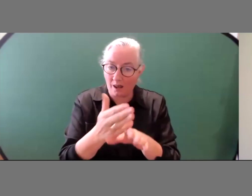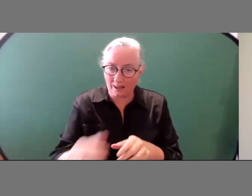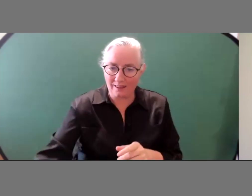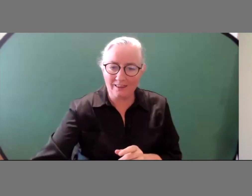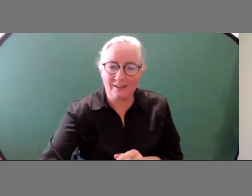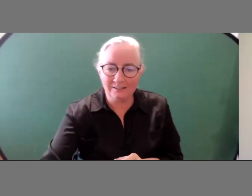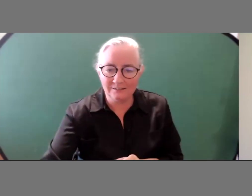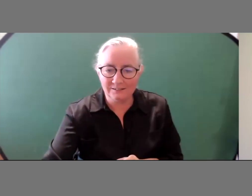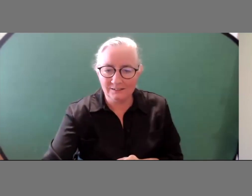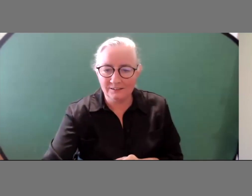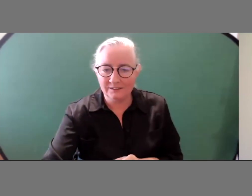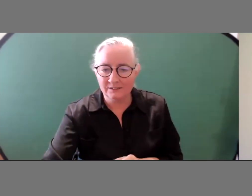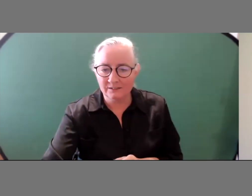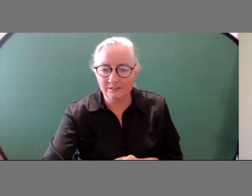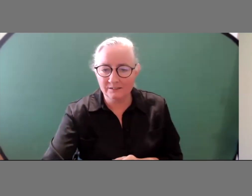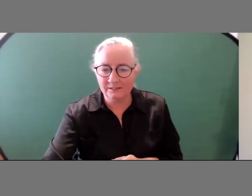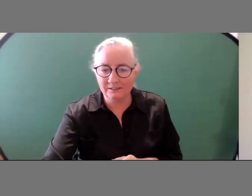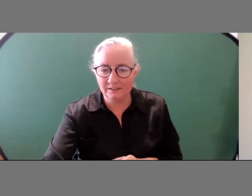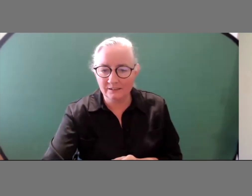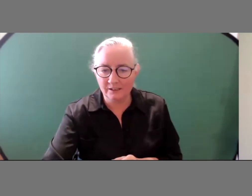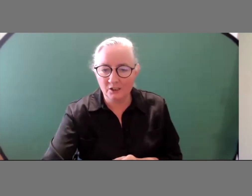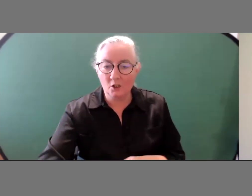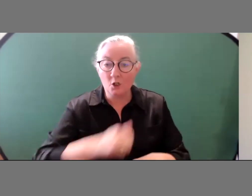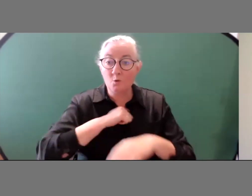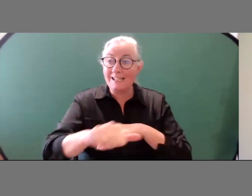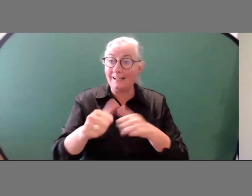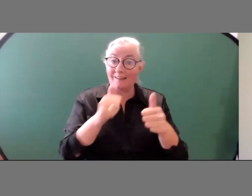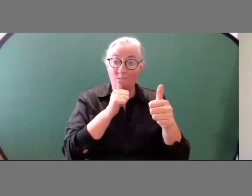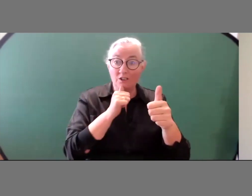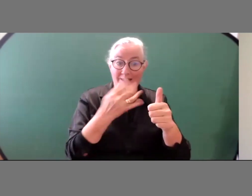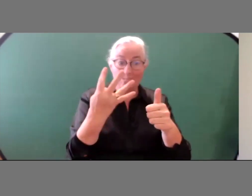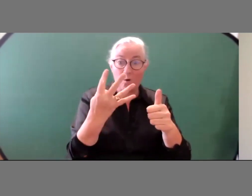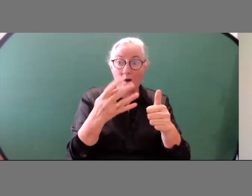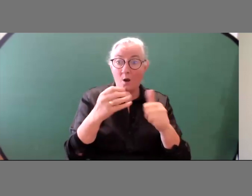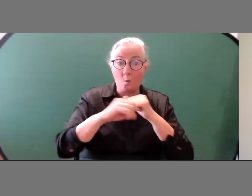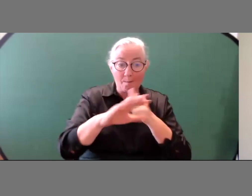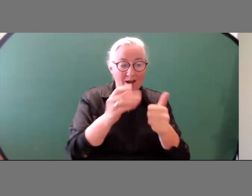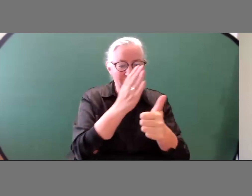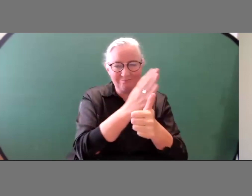first in a series of four webinars focusing on different aspects of Universal Design in